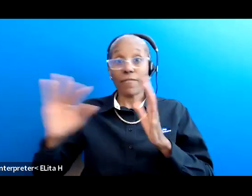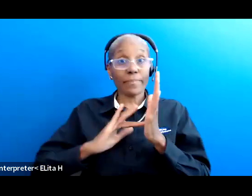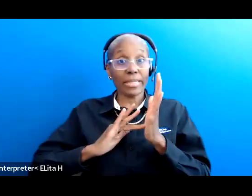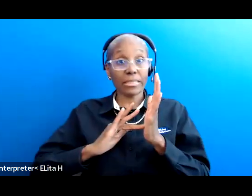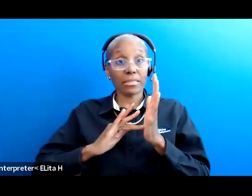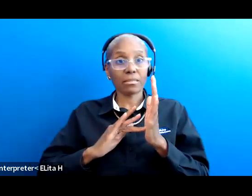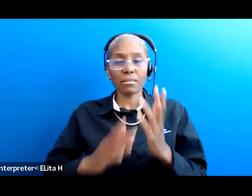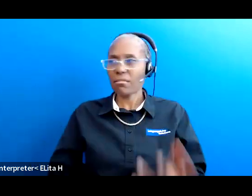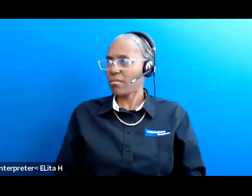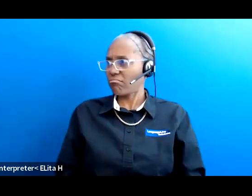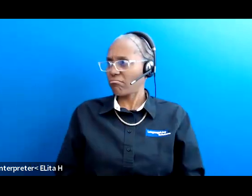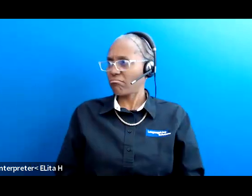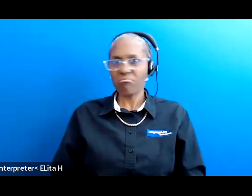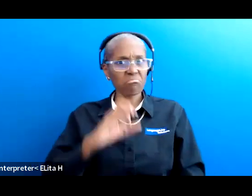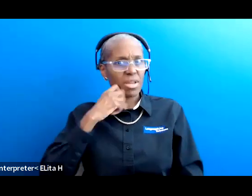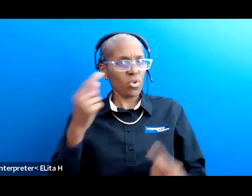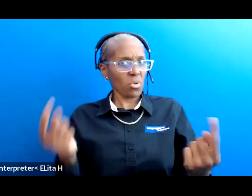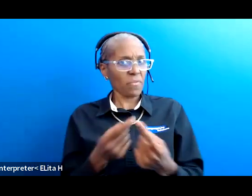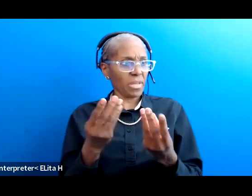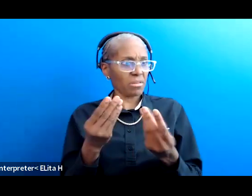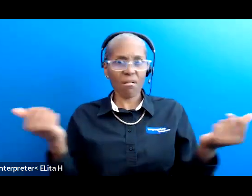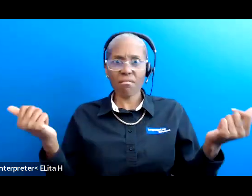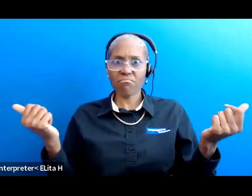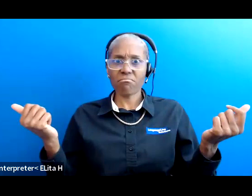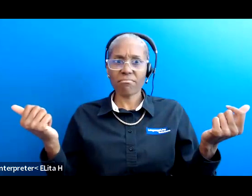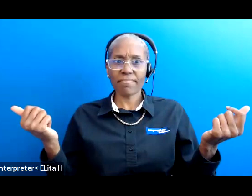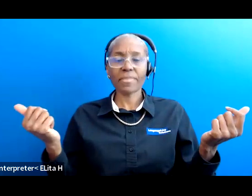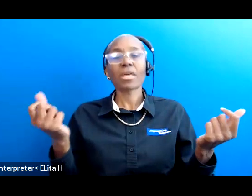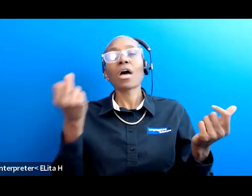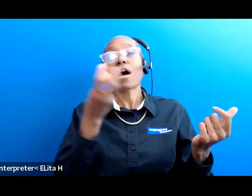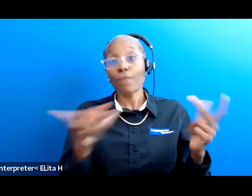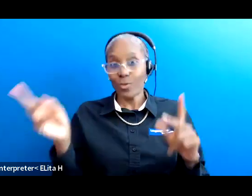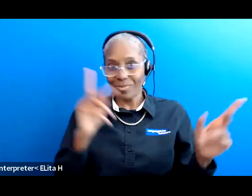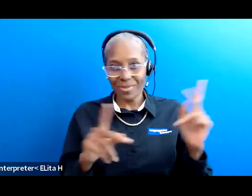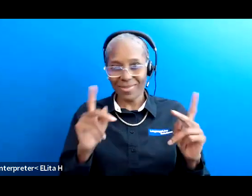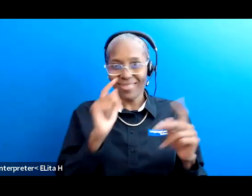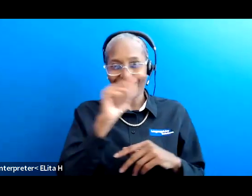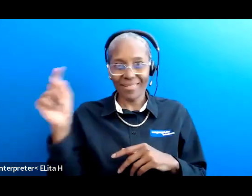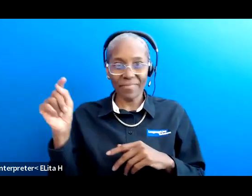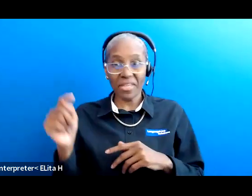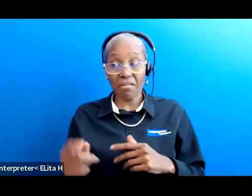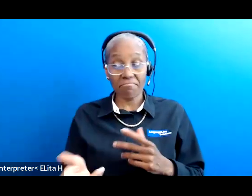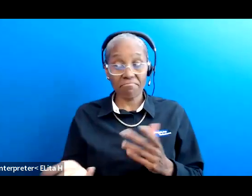“You know, my neuropathic pain is gone.” This is a few people and there's no